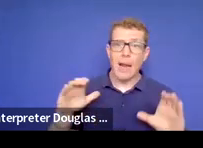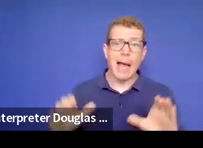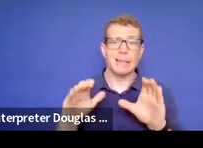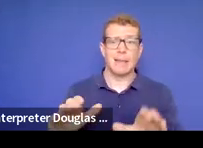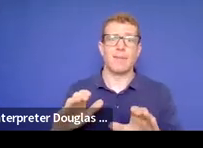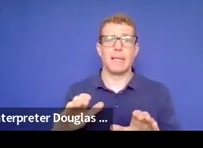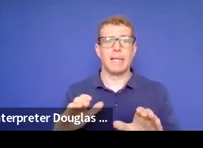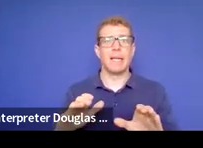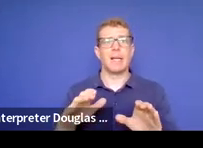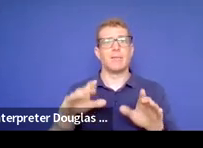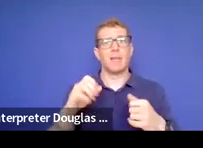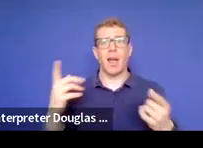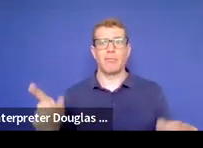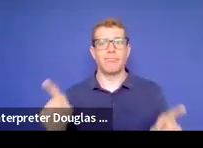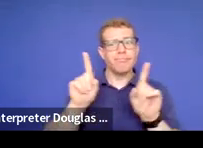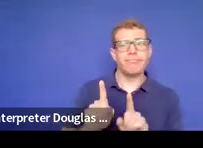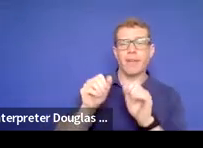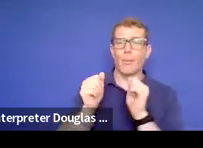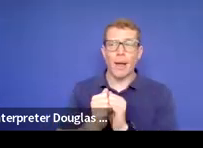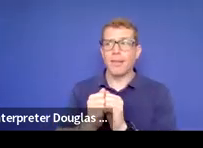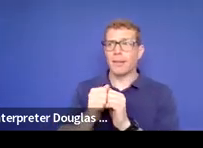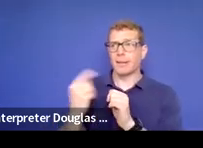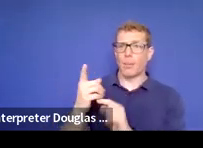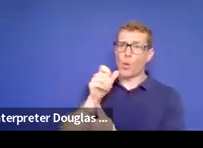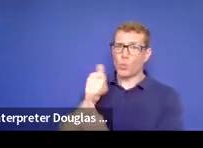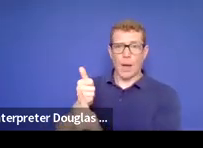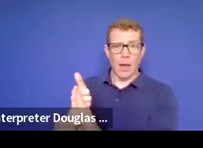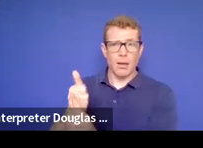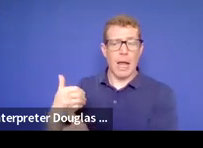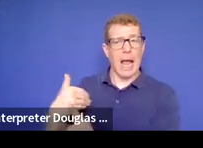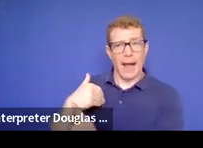And perhaps this person missed that part of the presentation.